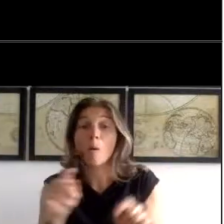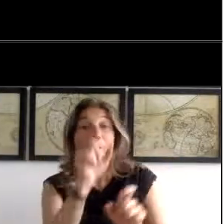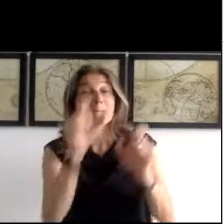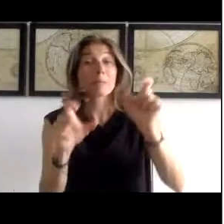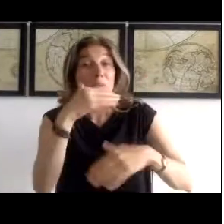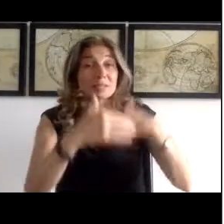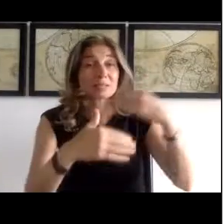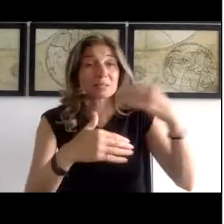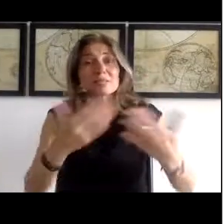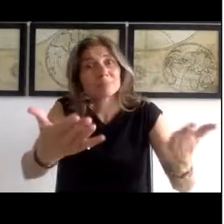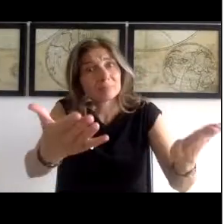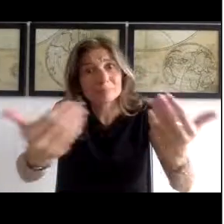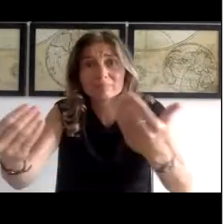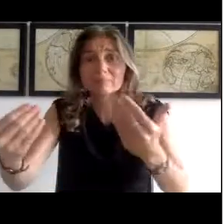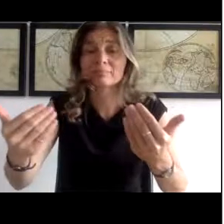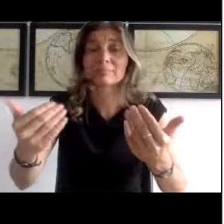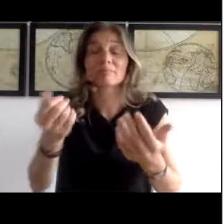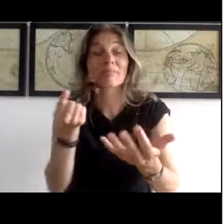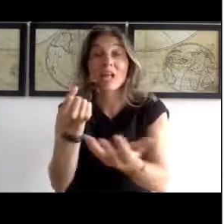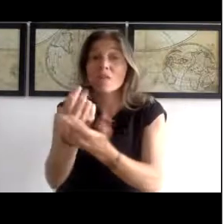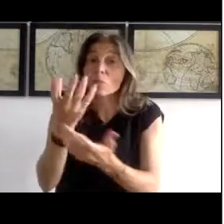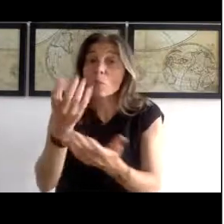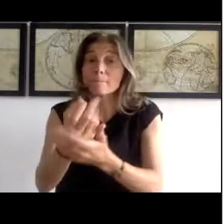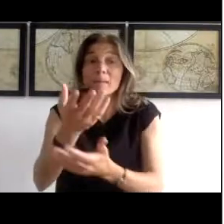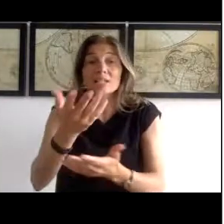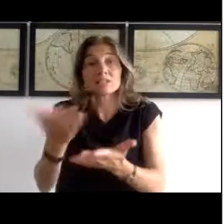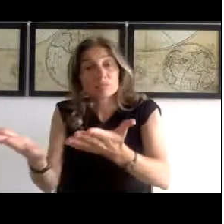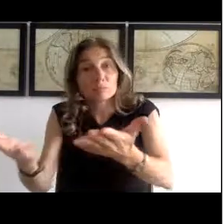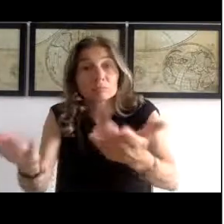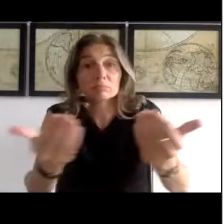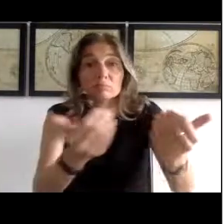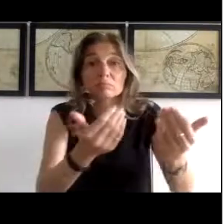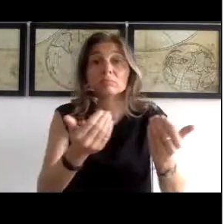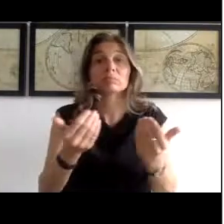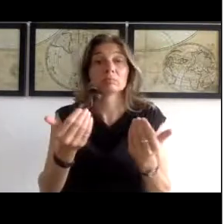So, this is of course, sounds probably very normal and very obvious.